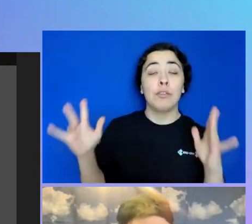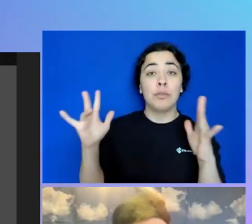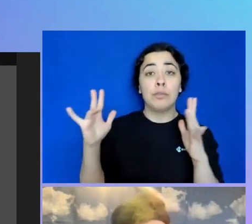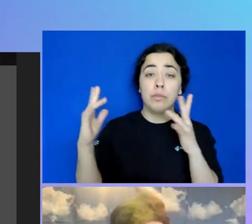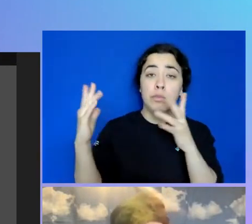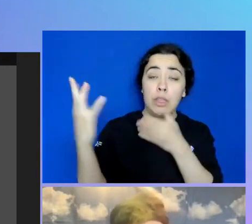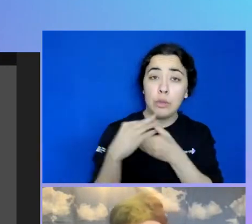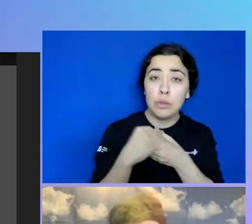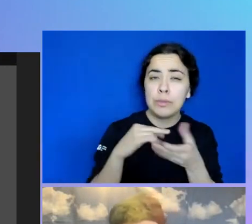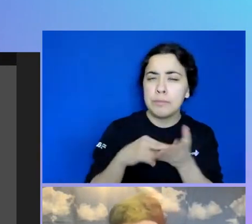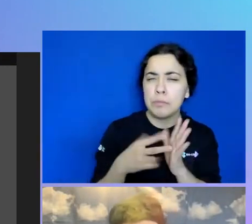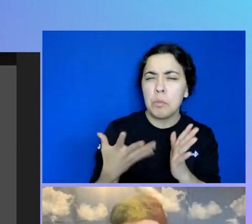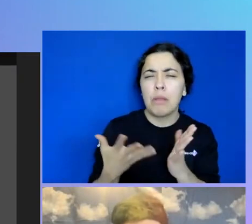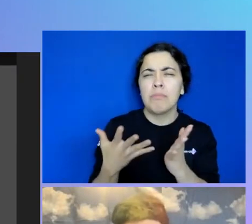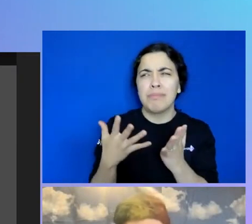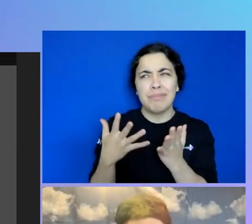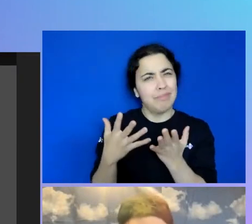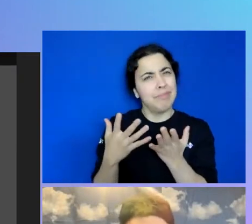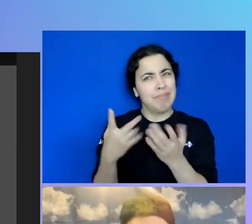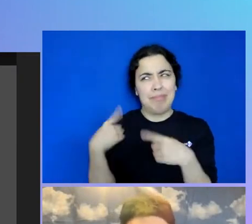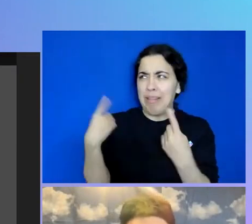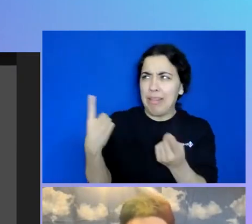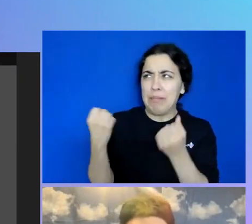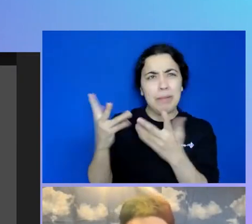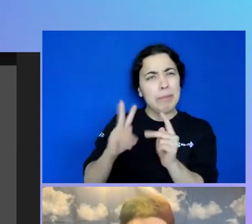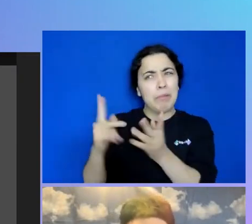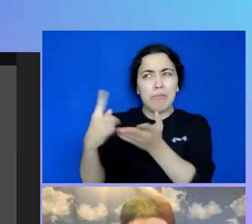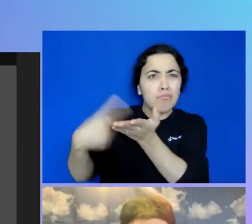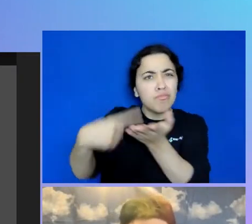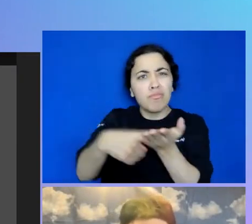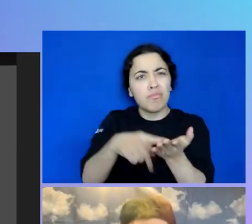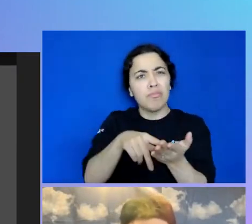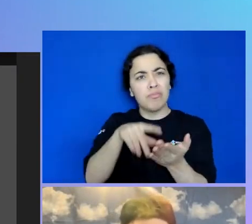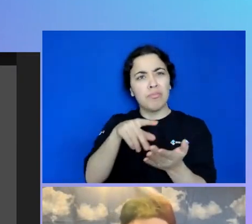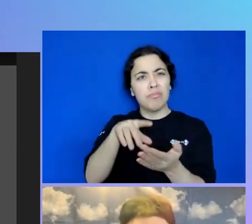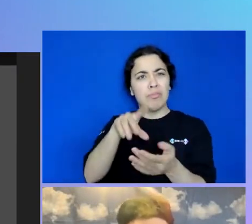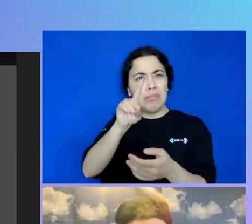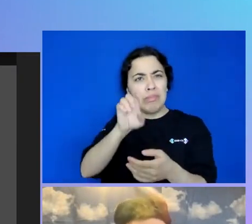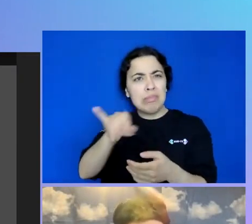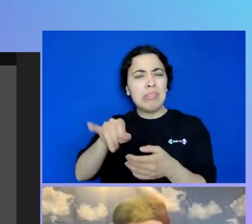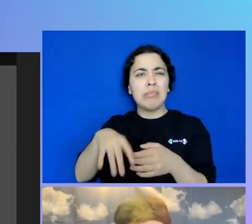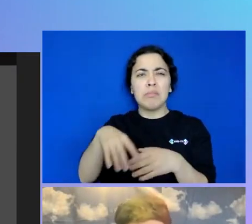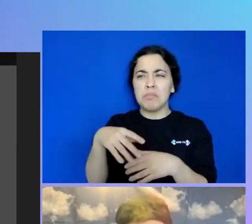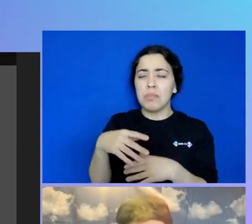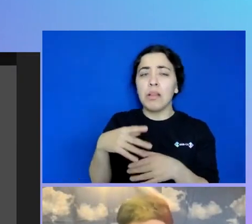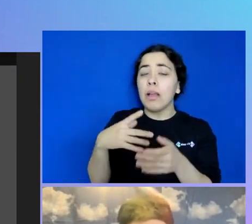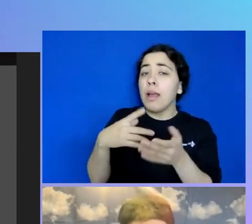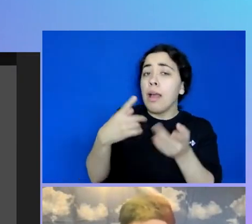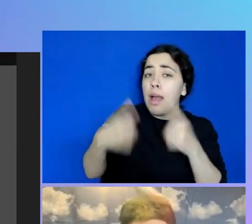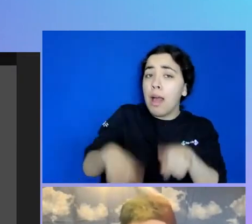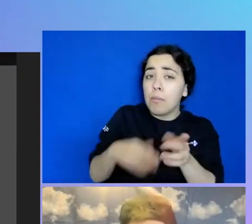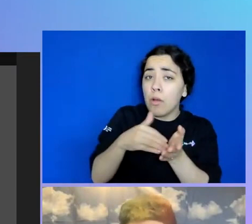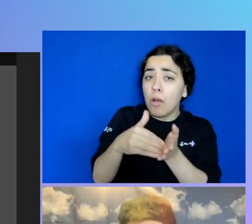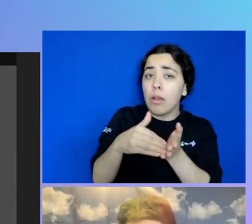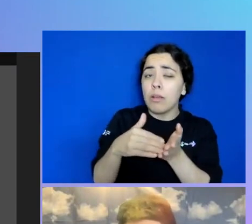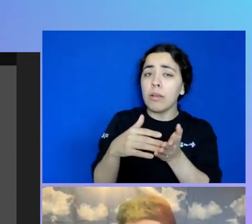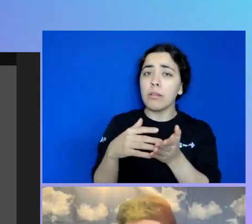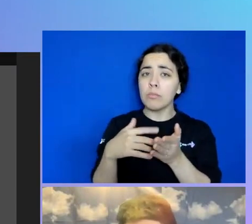topic lately. Uh, one of the things that we mean when we say diversity and inclusion is